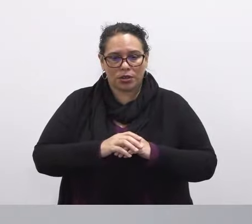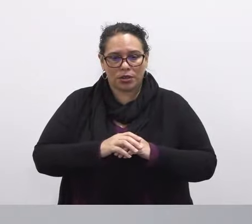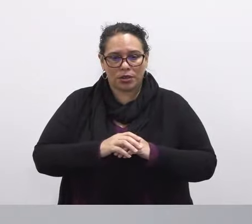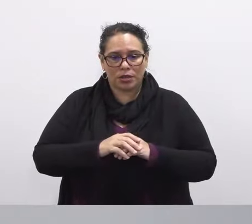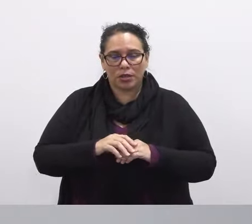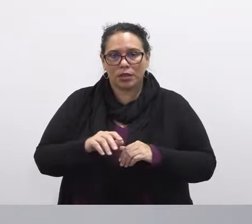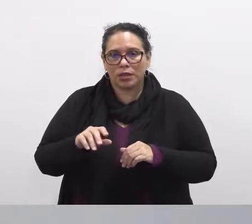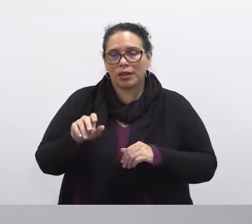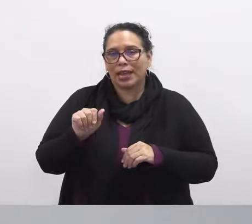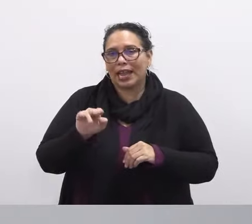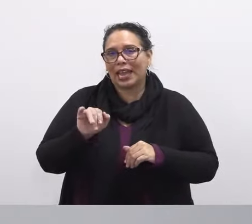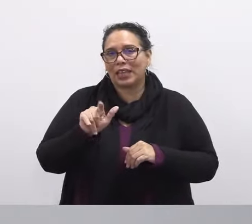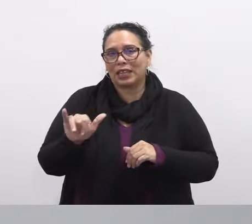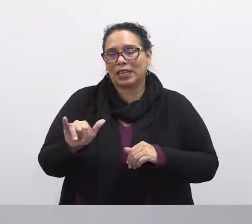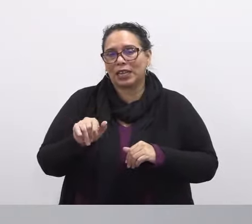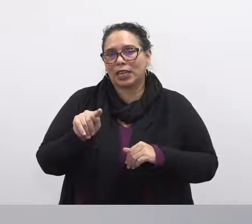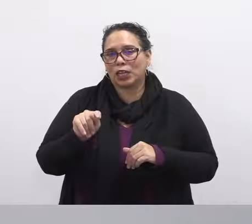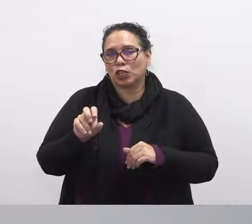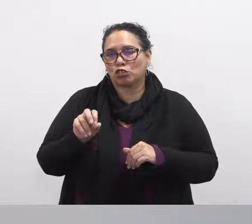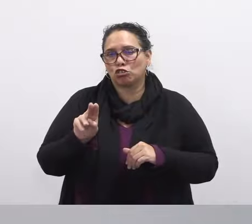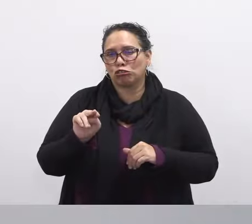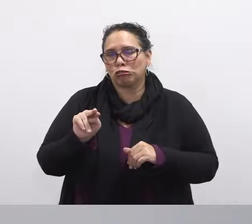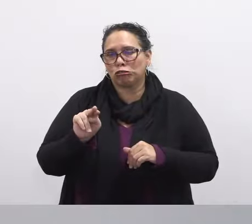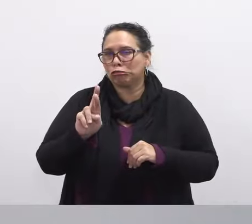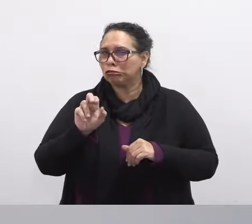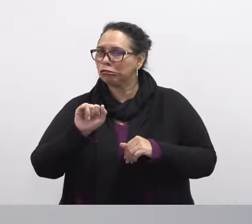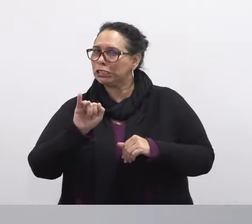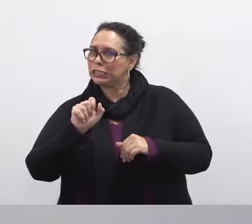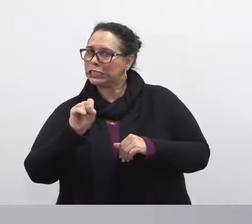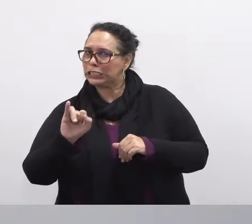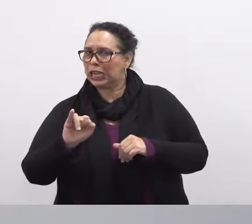Anthony Tor DeRisi, who was a very close friend of mine,